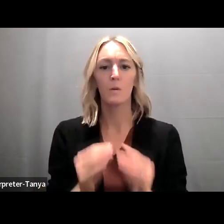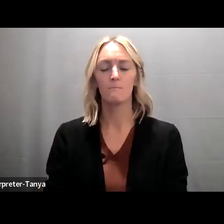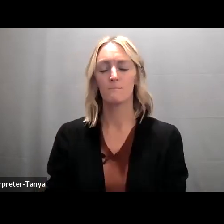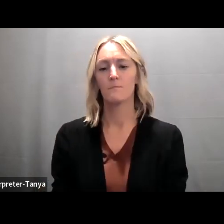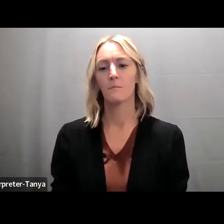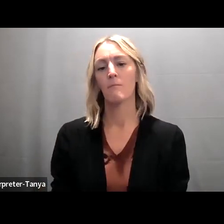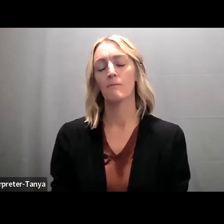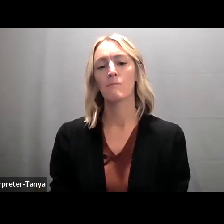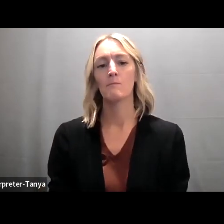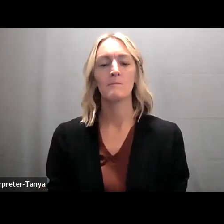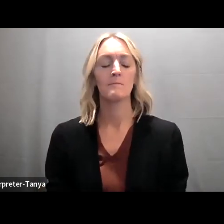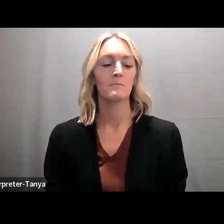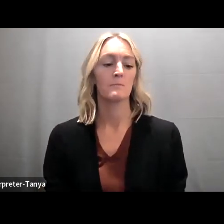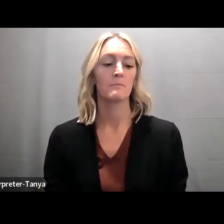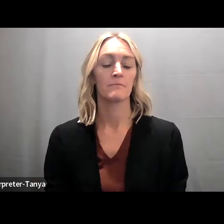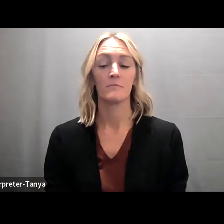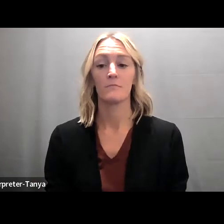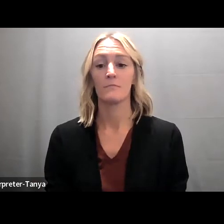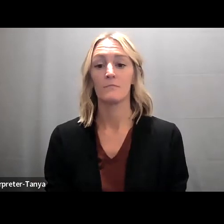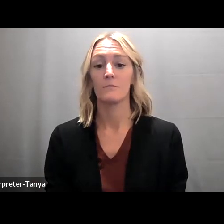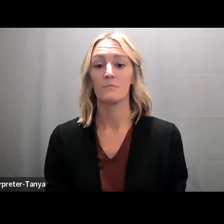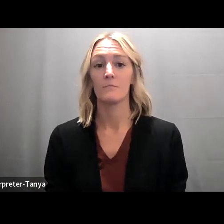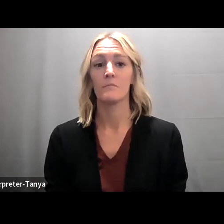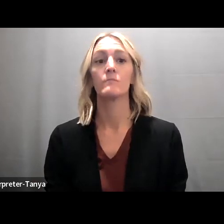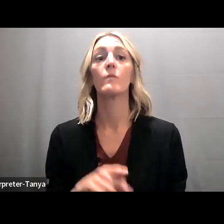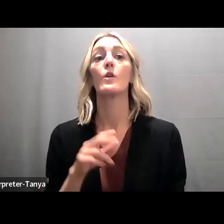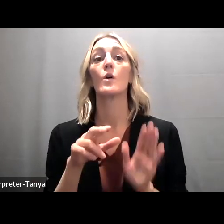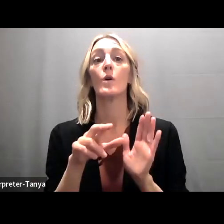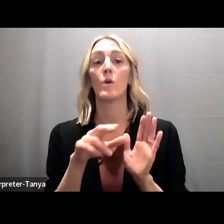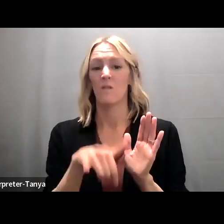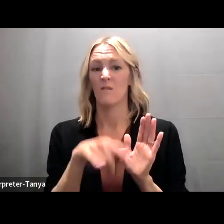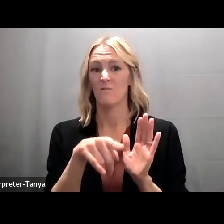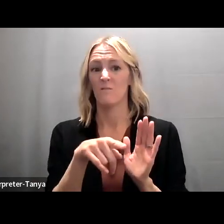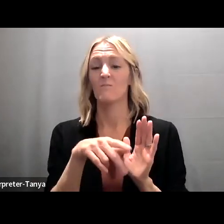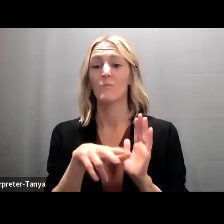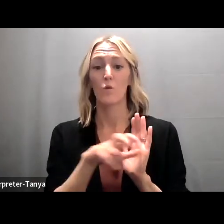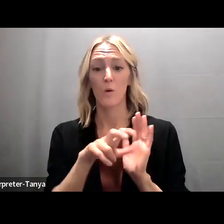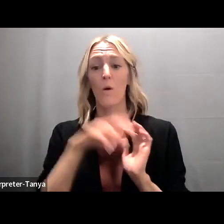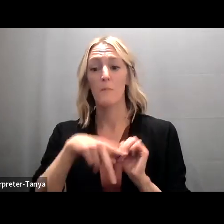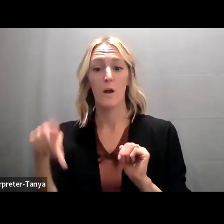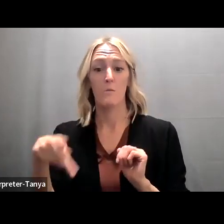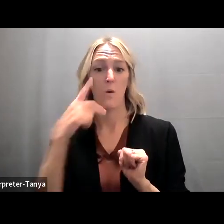In the meantime, the recording and PowerPoints for this webinar will be added to the APRIL